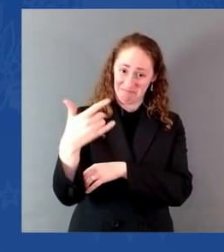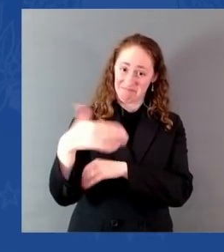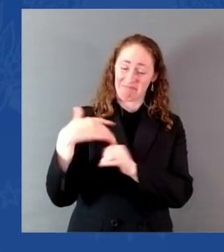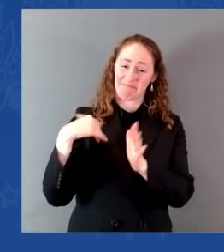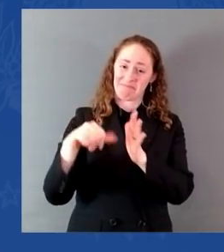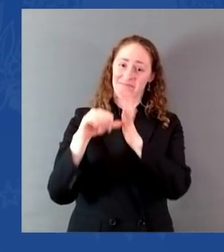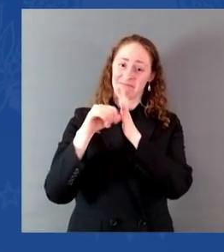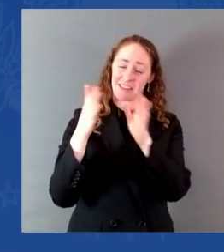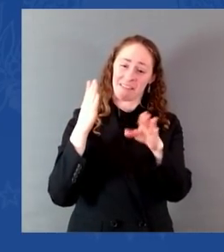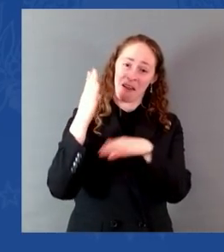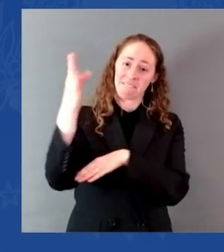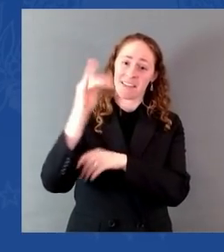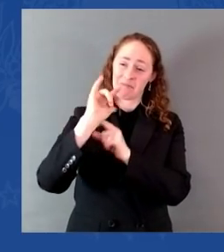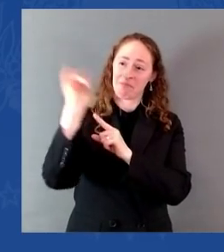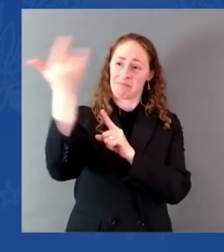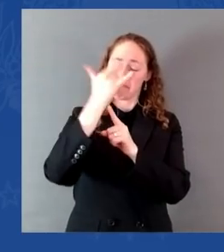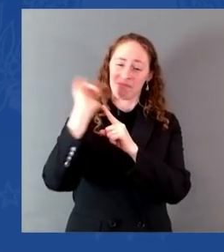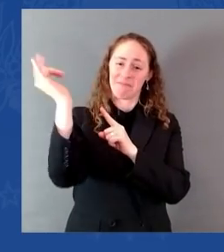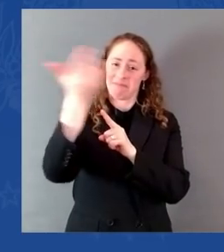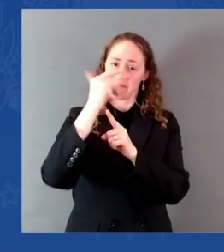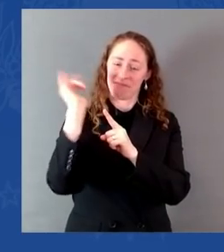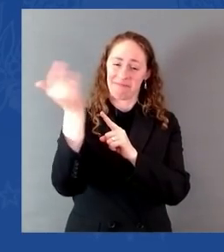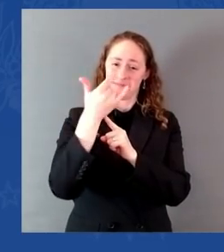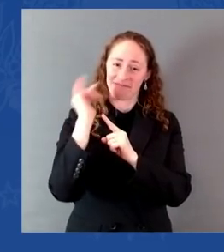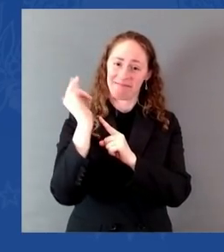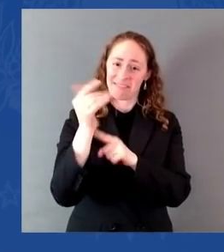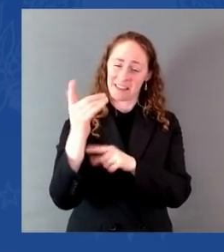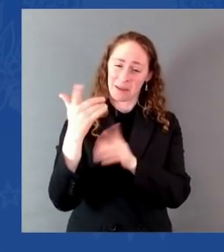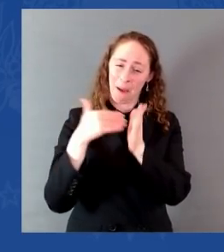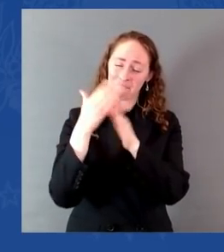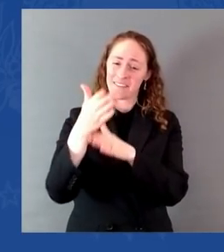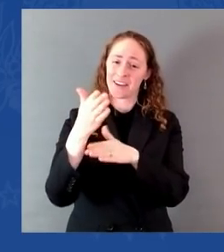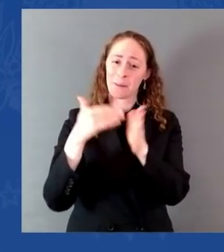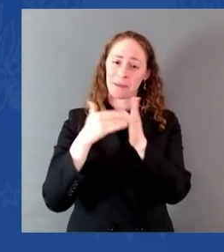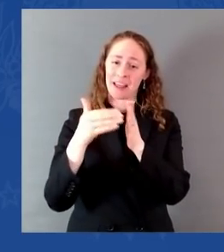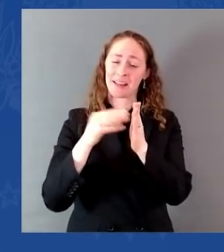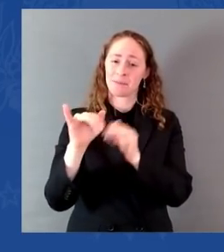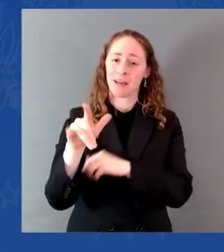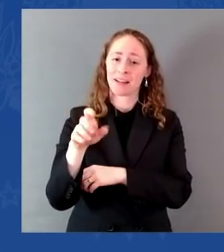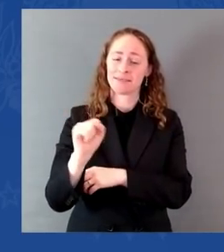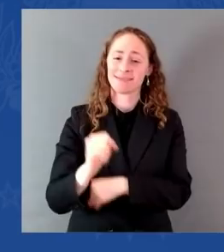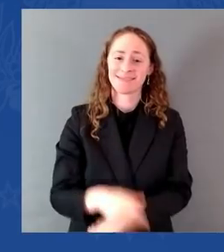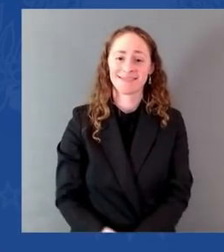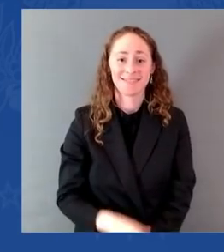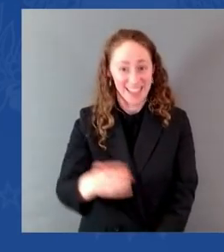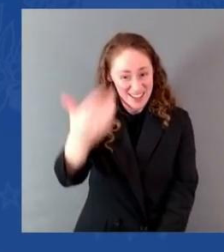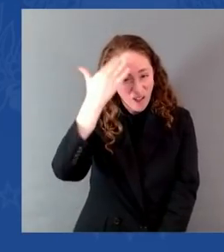I said, "No, Ang. I don't know how many miles." He said, "We calculated it at the retirement dinner."